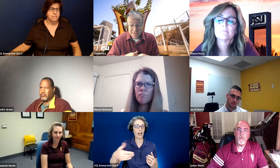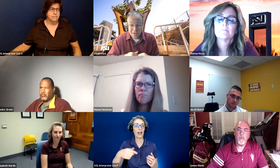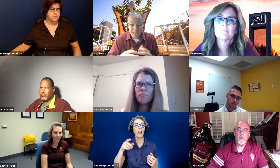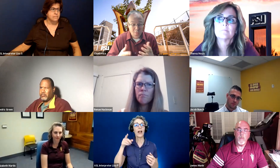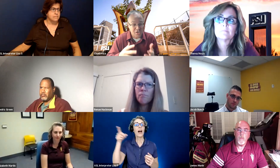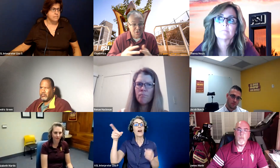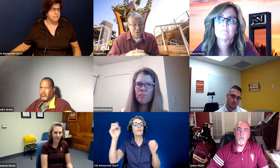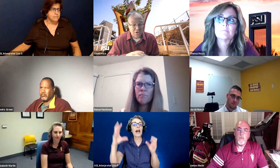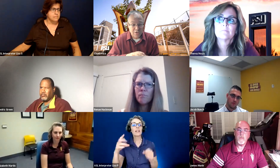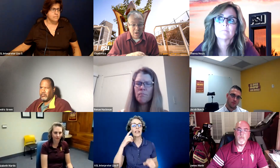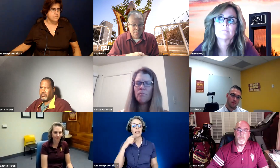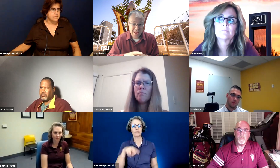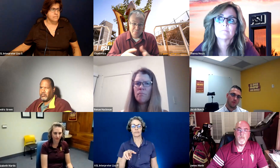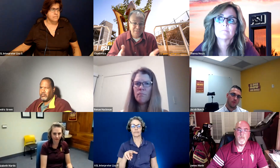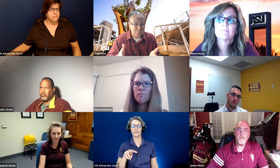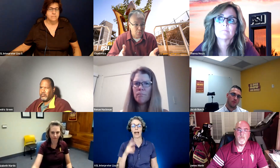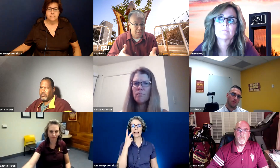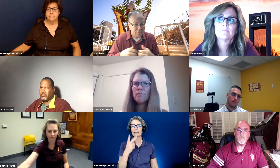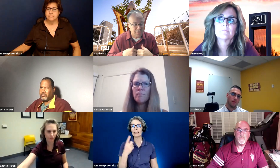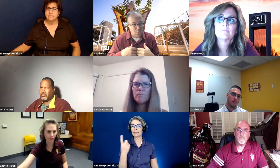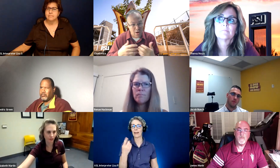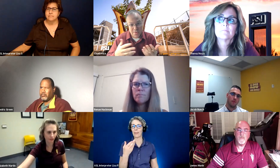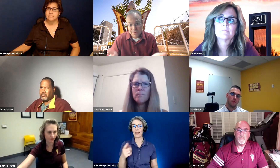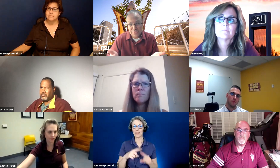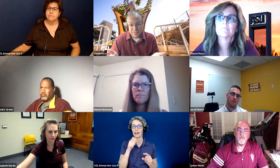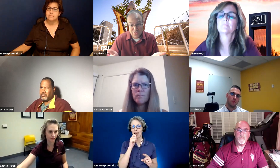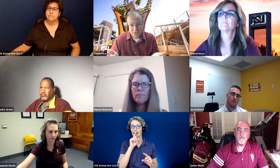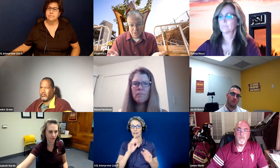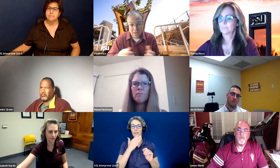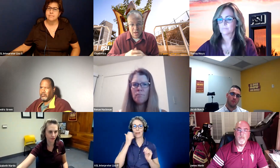and I'm not quite sure how to best approach it cause I don't want to be offensive either.